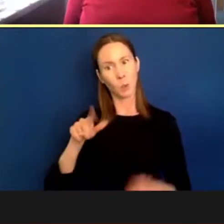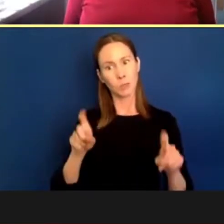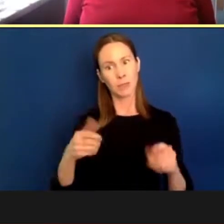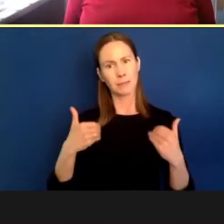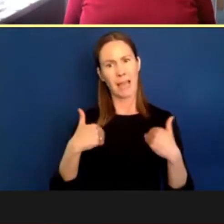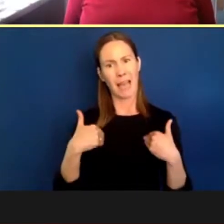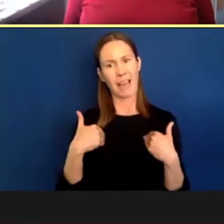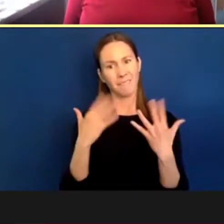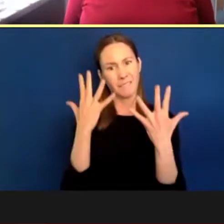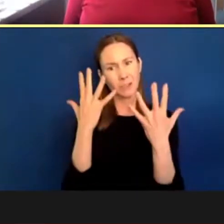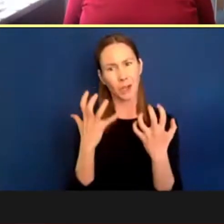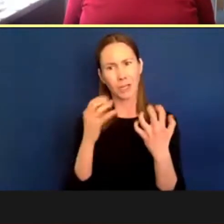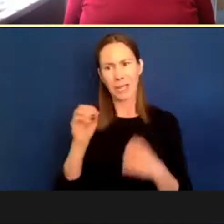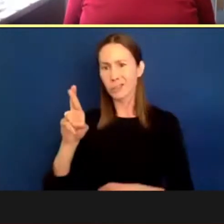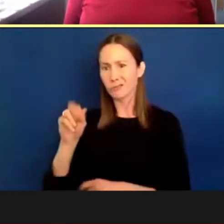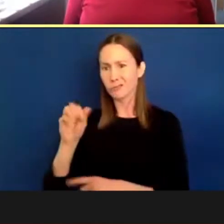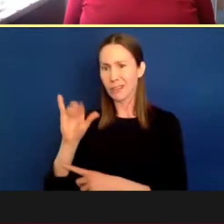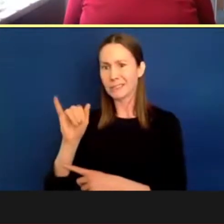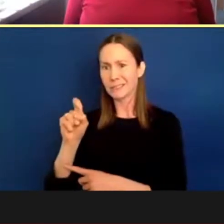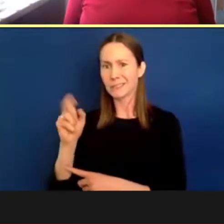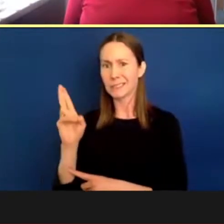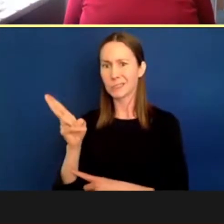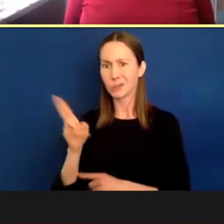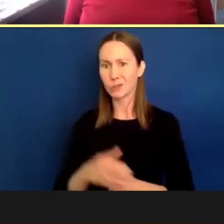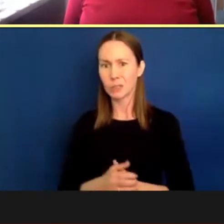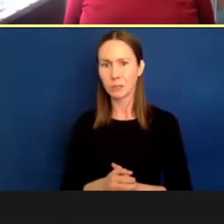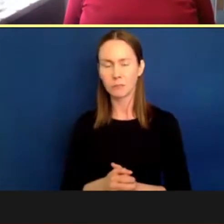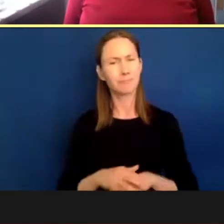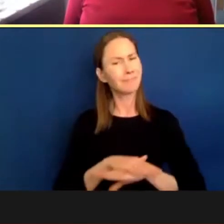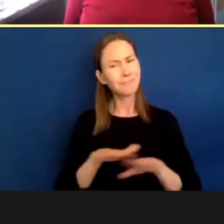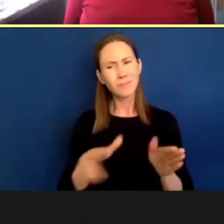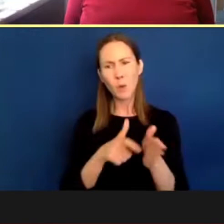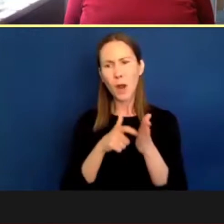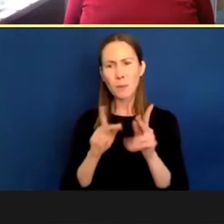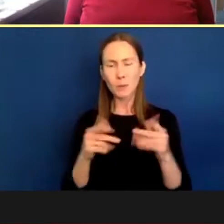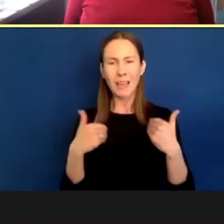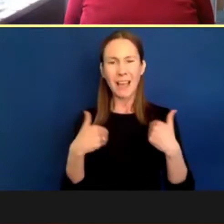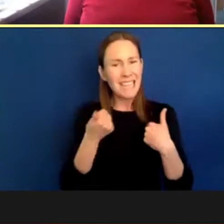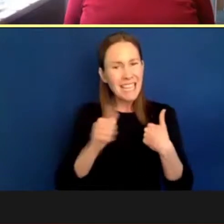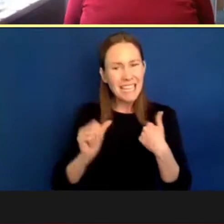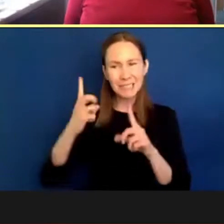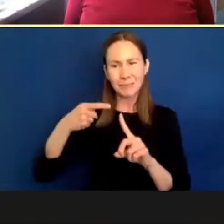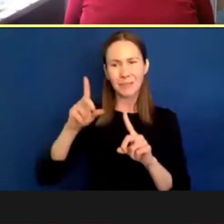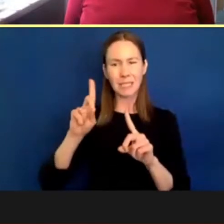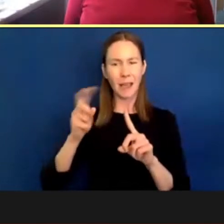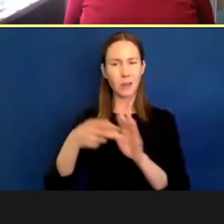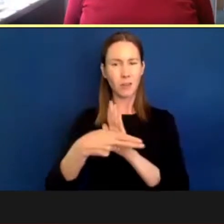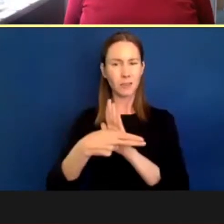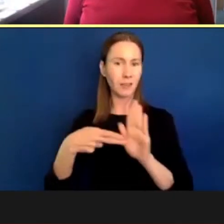So we shouldn't be requiring people to have any specific diagnostic label in order to